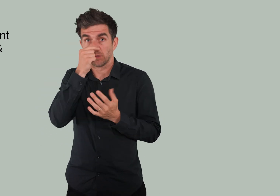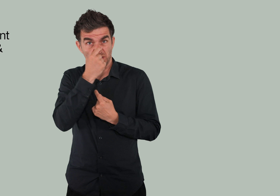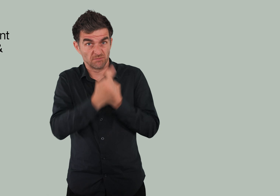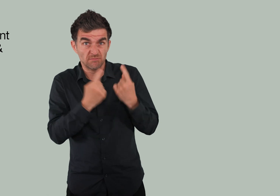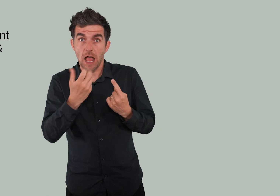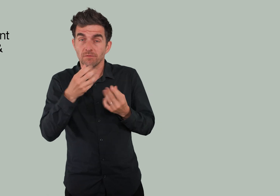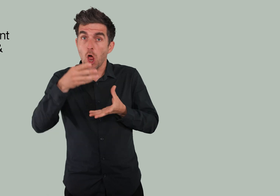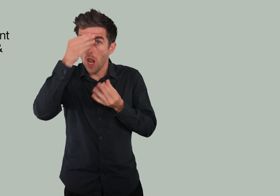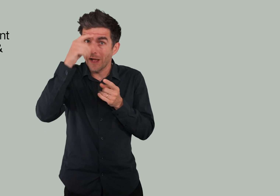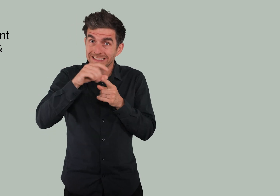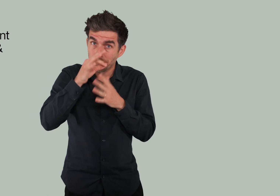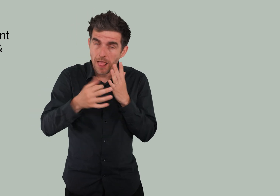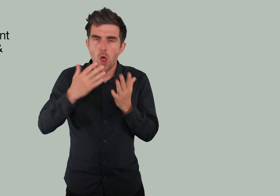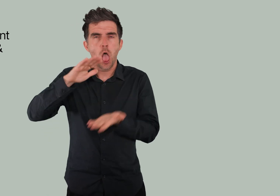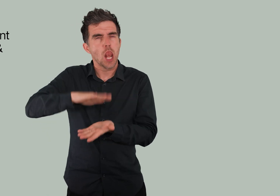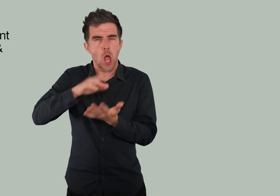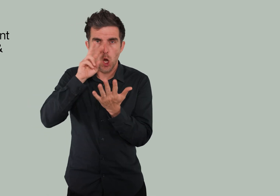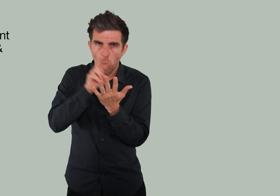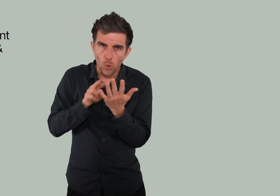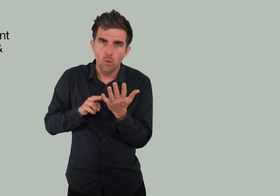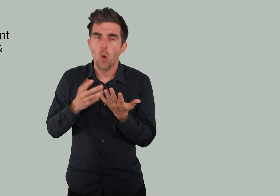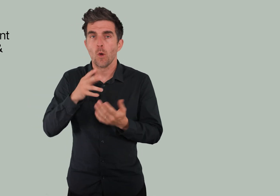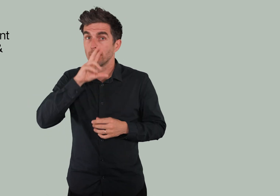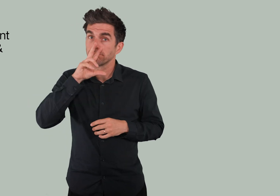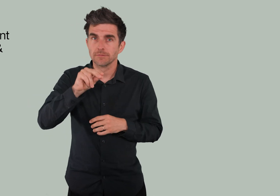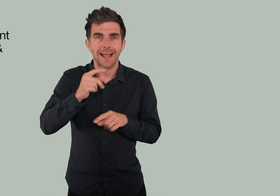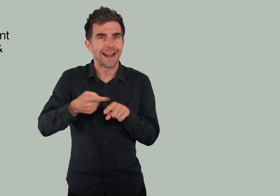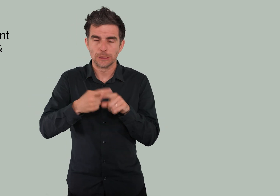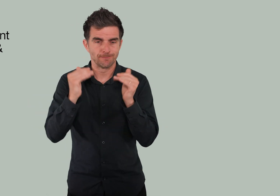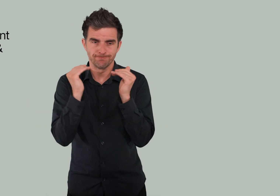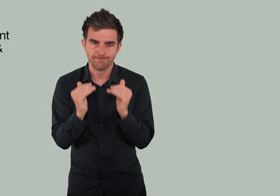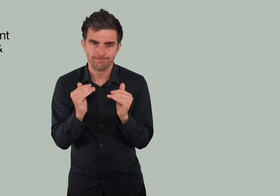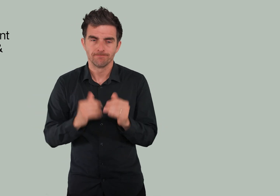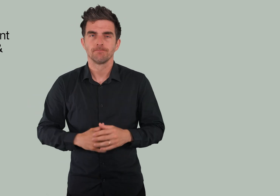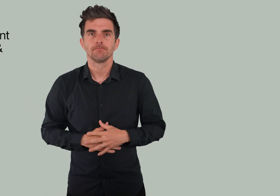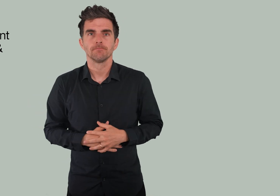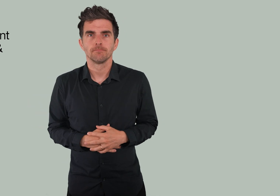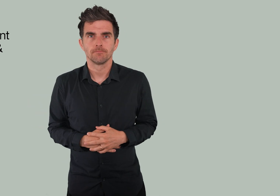learning disability, low literacy, or speak little English.